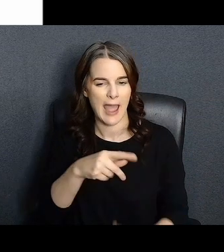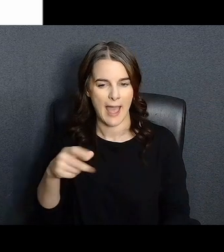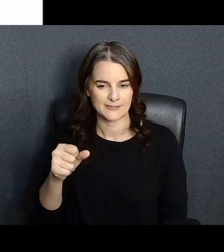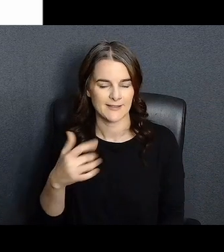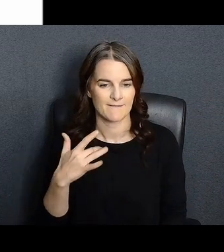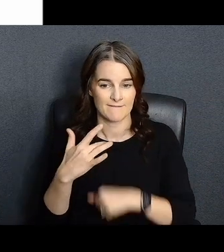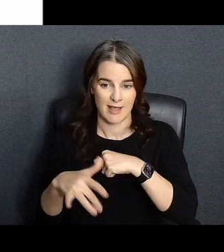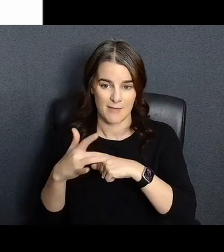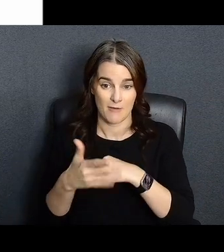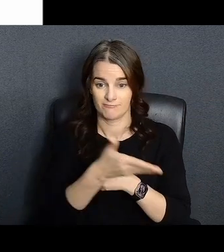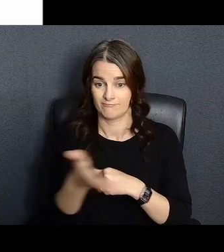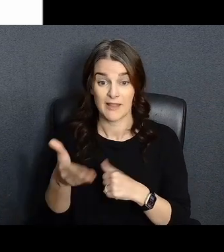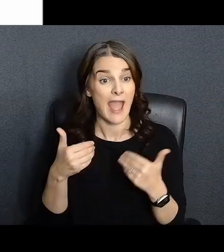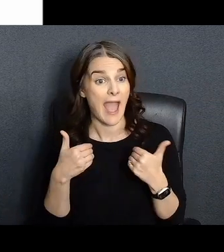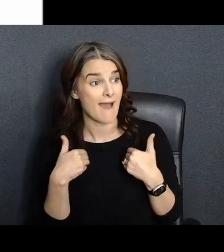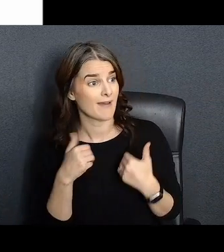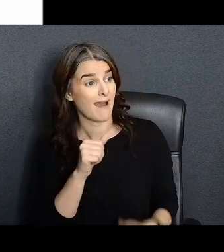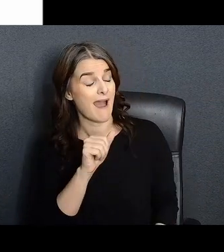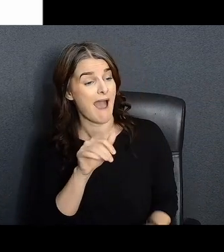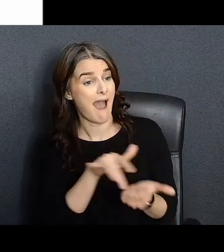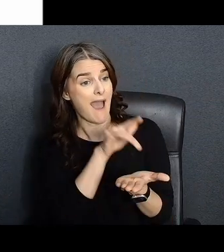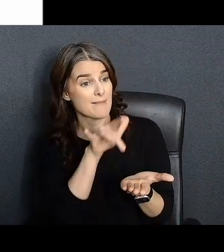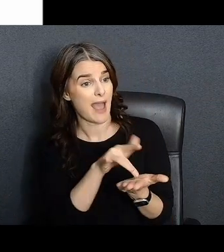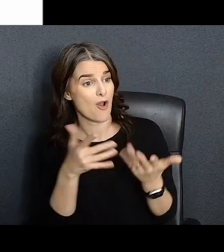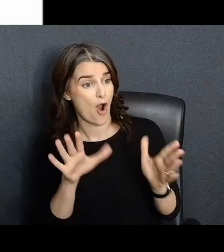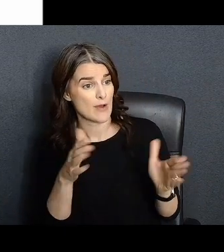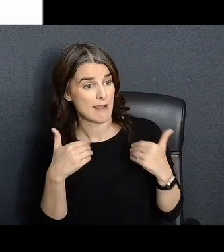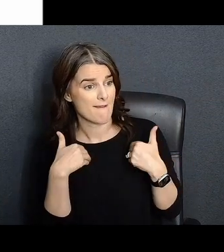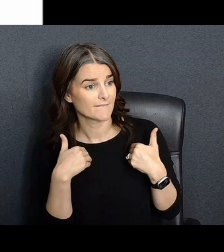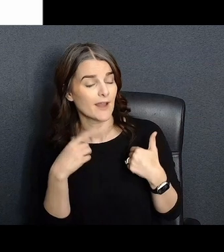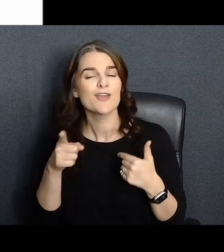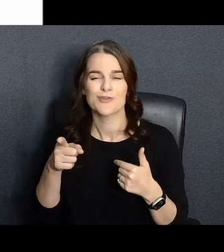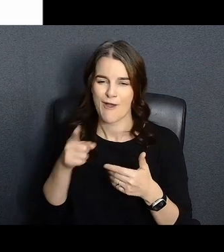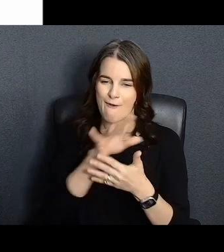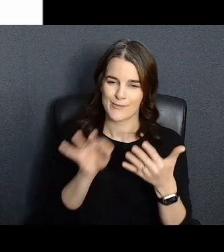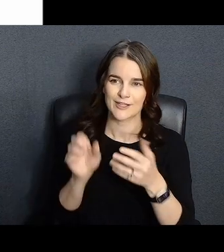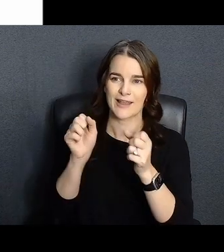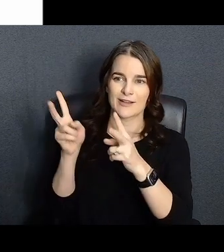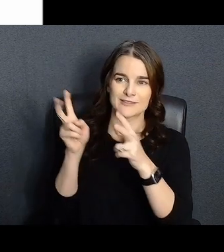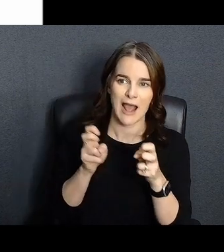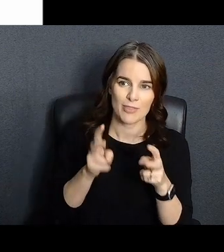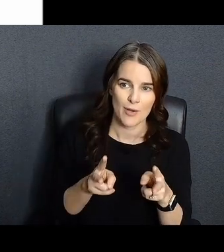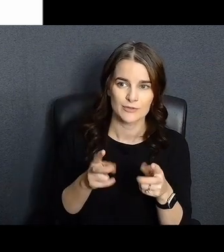So if you already own an iPad, these are some options that you can download and try out and see